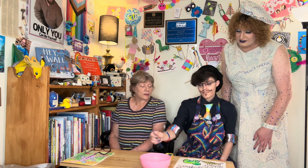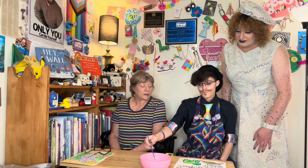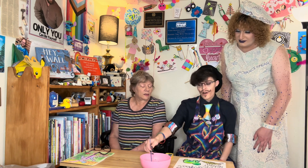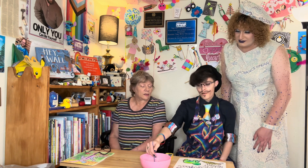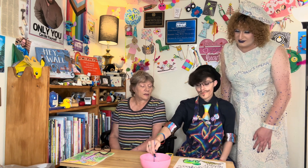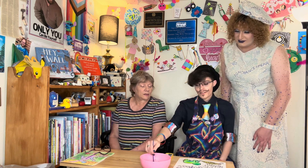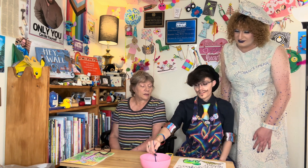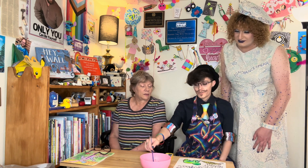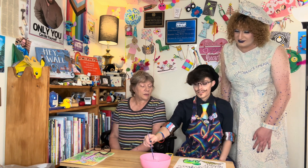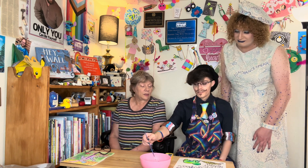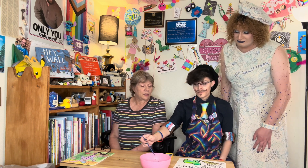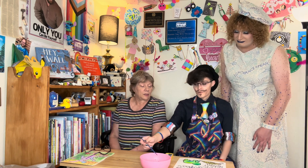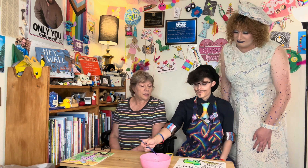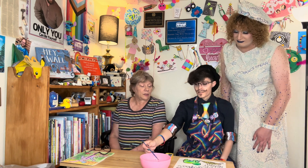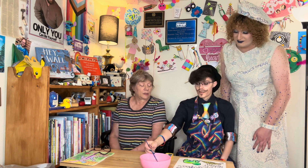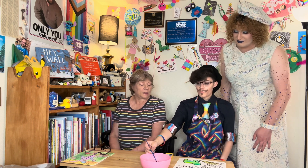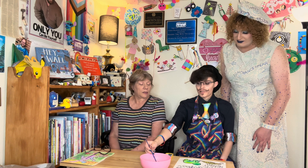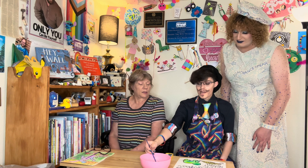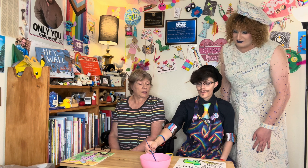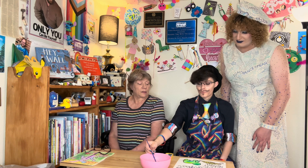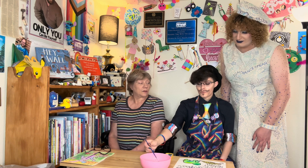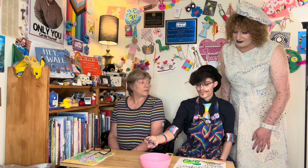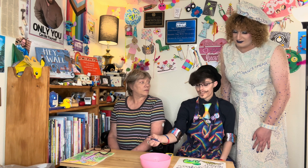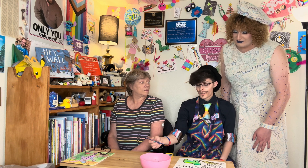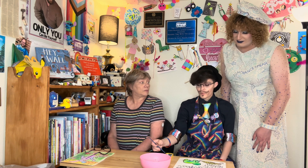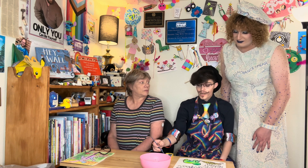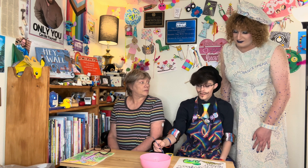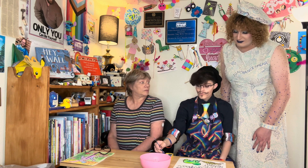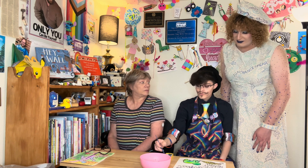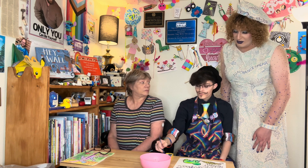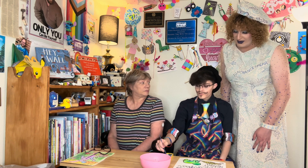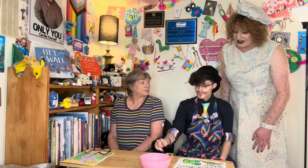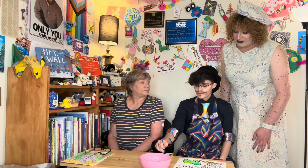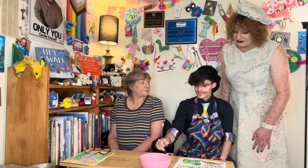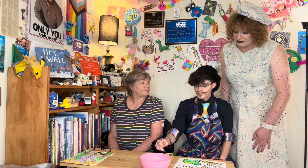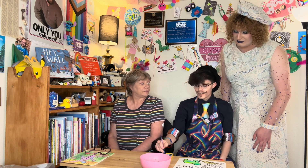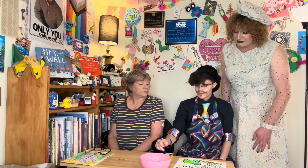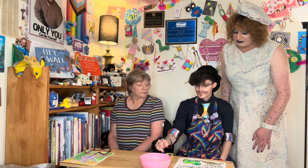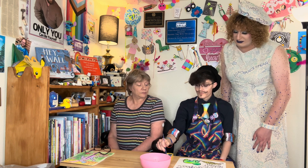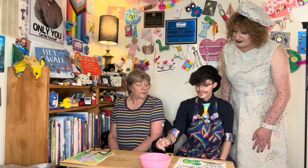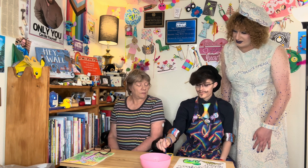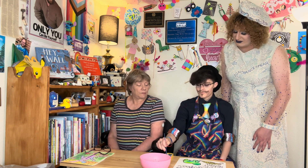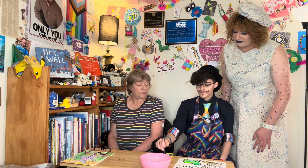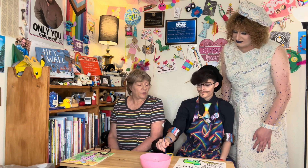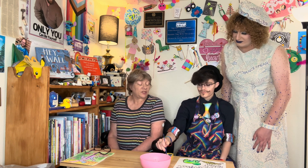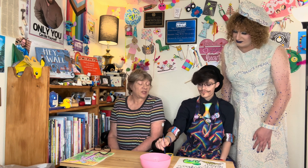it's probably going to be close to, like, a black or like a brown. CALI: Oh wow! That's pretty cool. BARB: Which is a